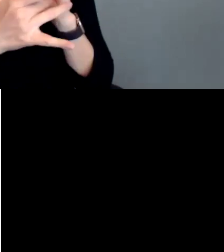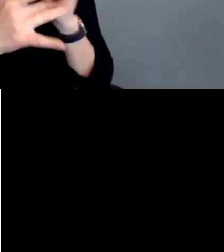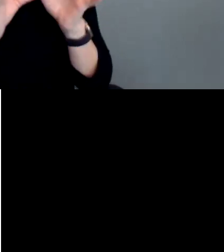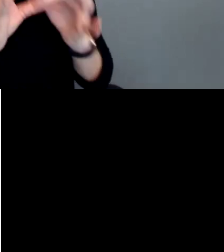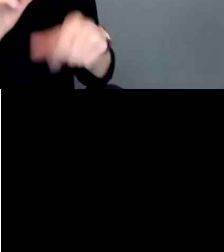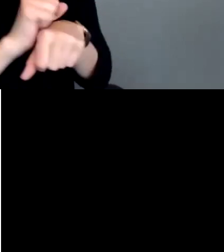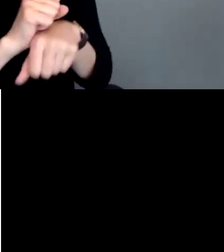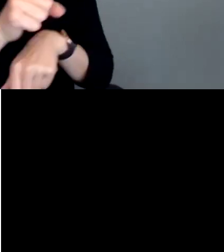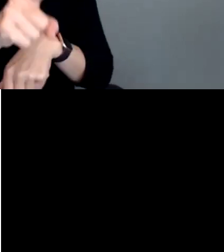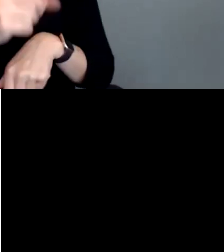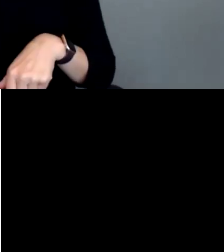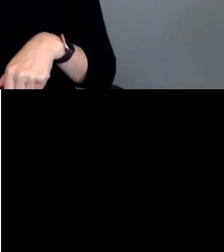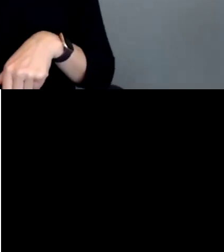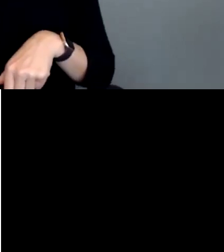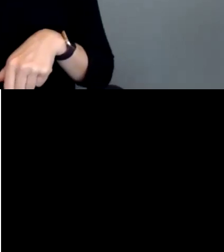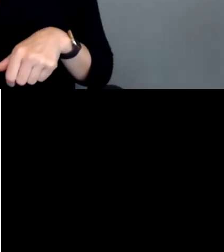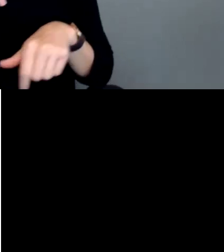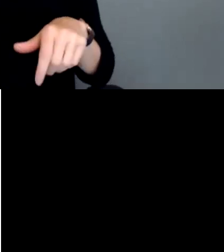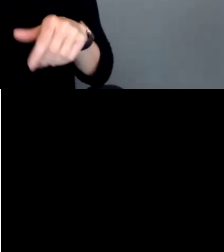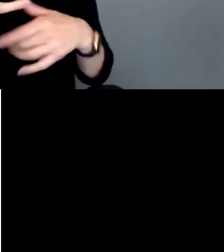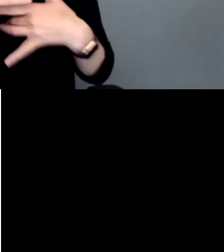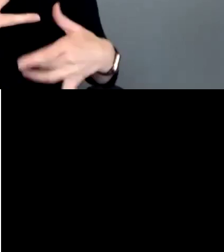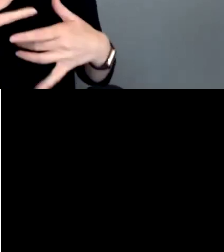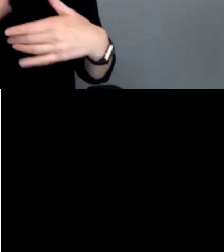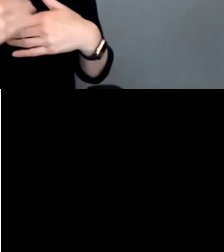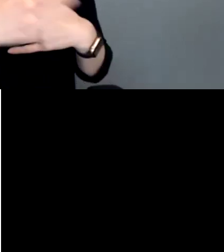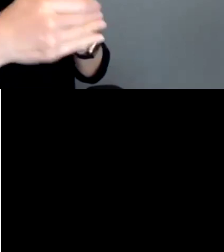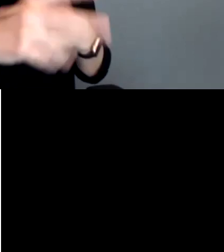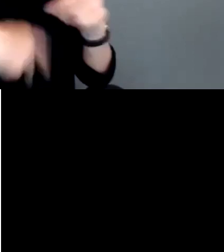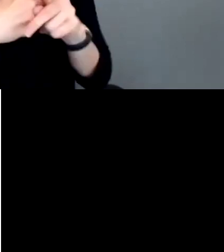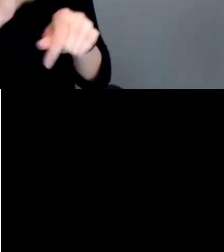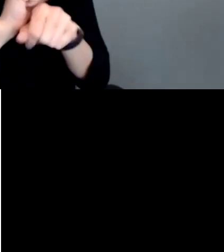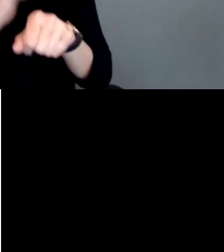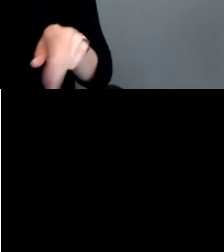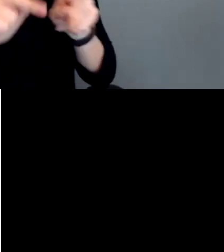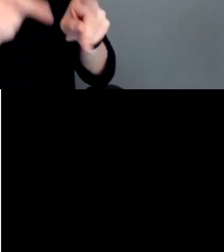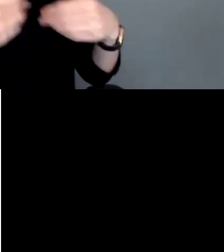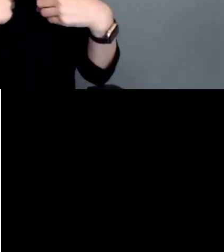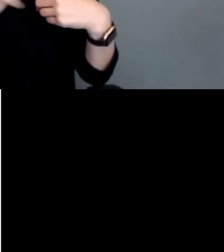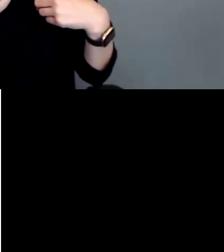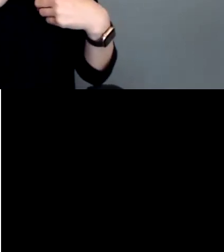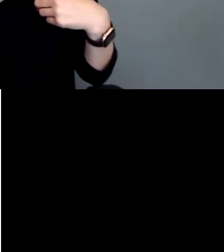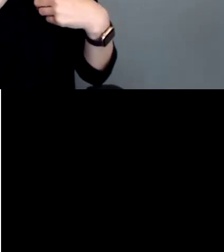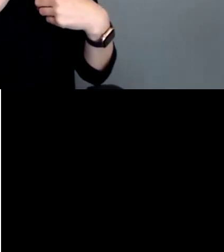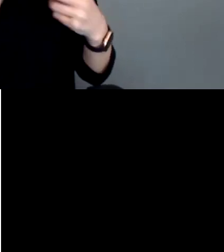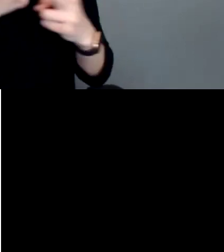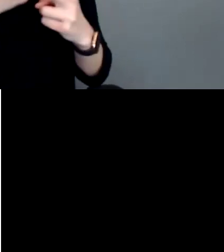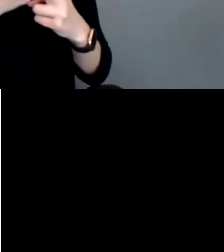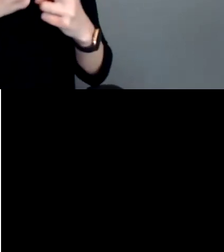any trends in types of employment for people with autism or who are neurodivergent? It says STEM type